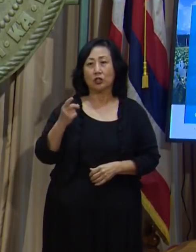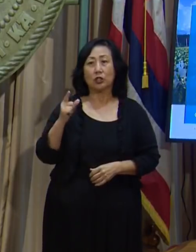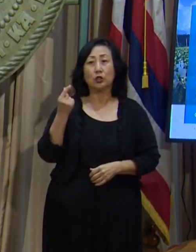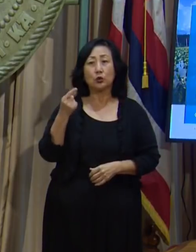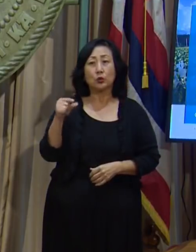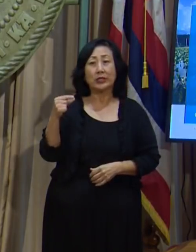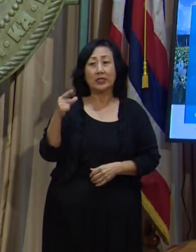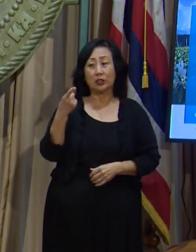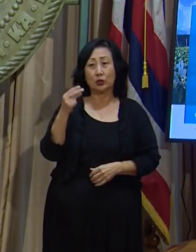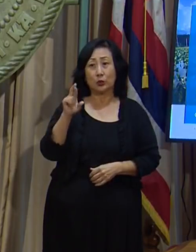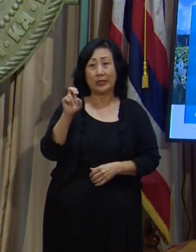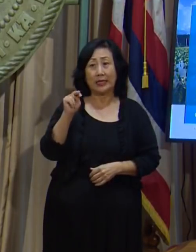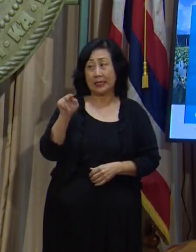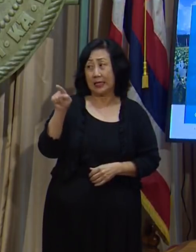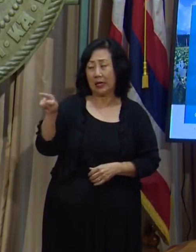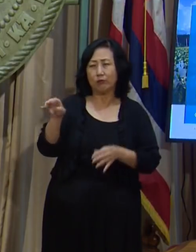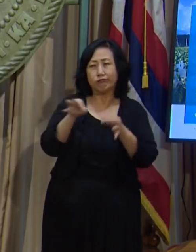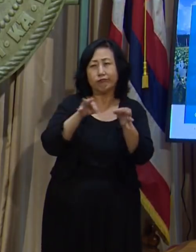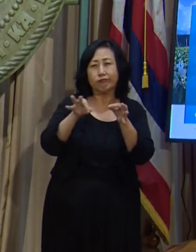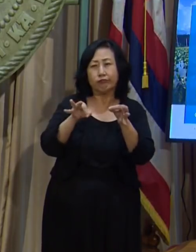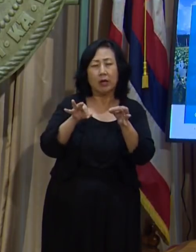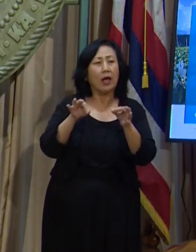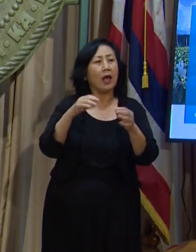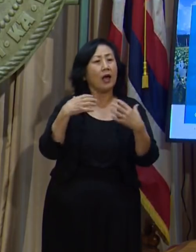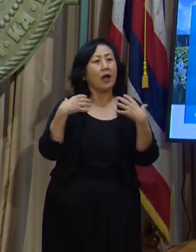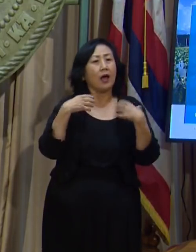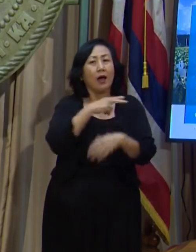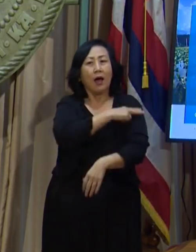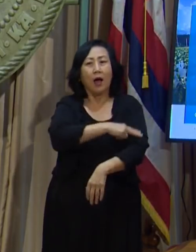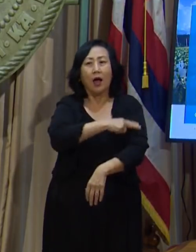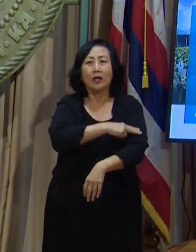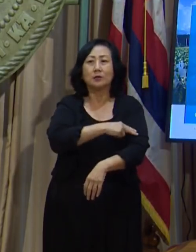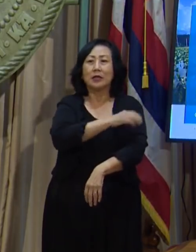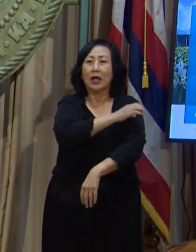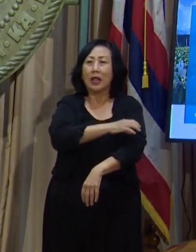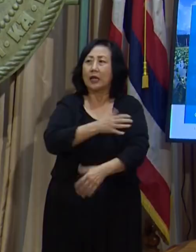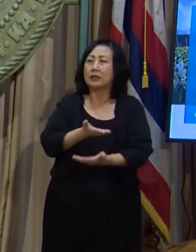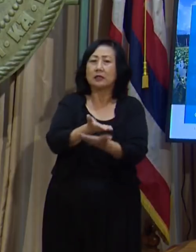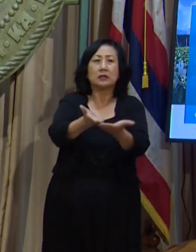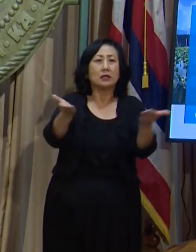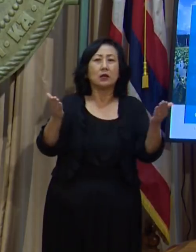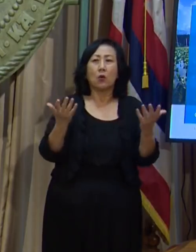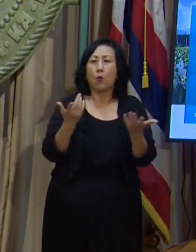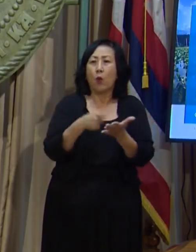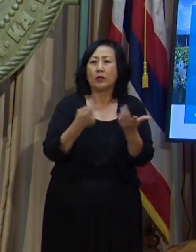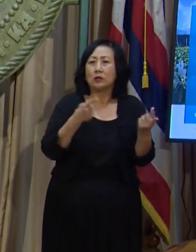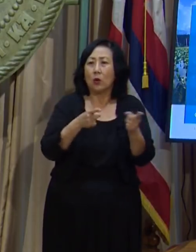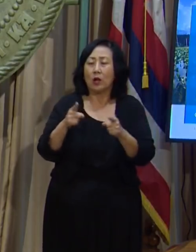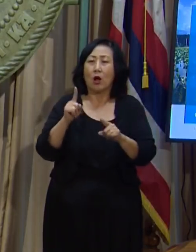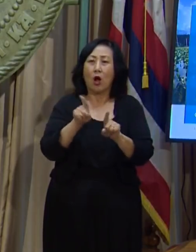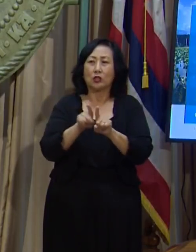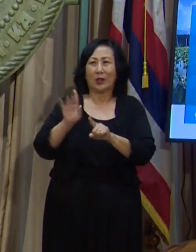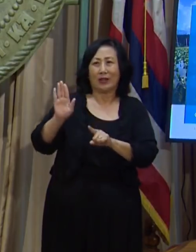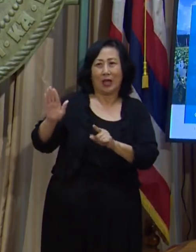WITH ME TODAY IS LIEUTENANT GOVERNOR JOSH GREEN, WHO WILL PROVIDE MORE INFORMATION ON OUR HEALTH SYSTEM CAPACITY AND HIS